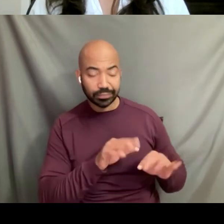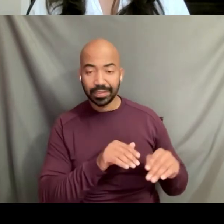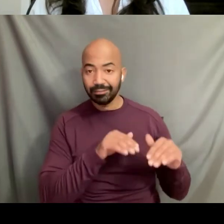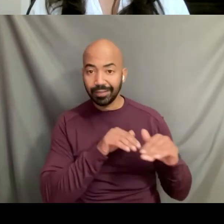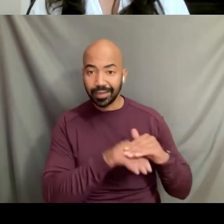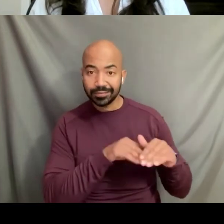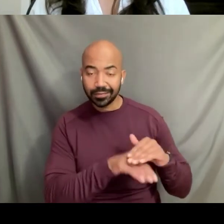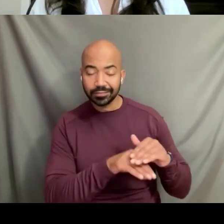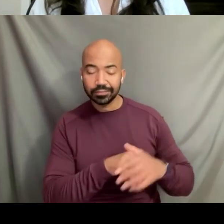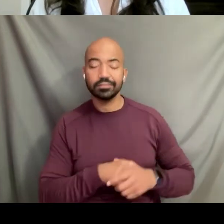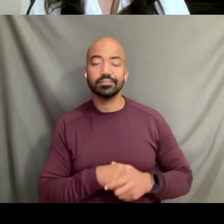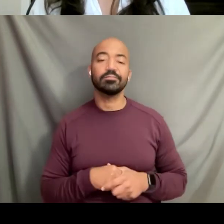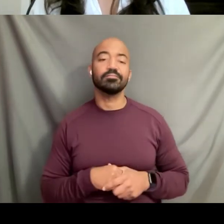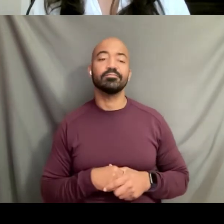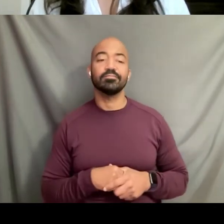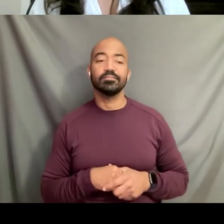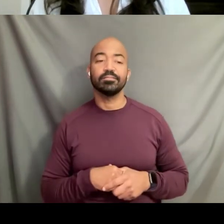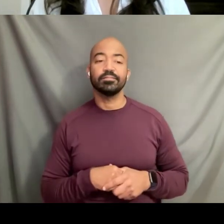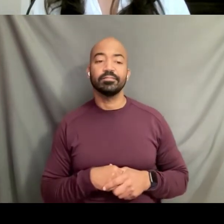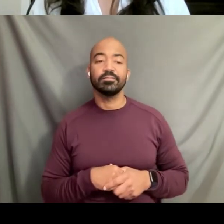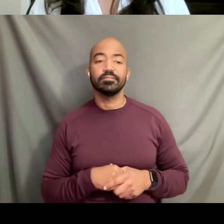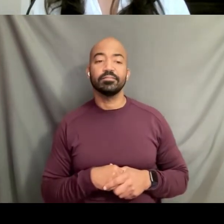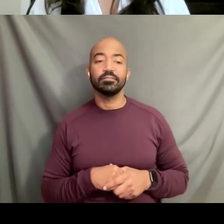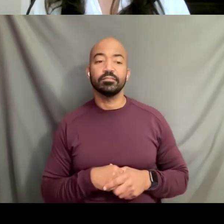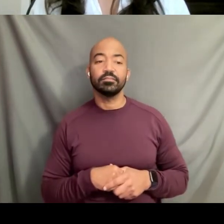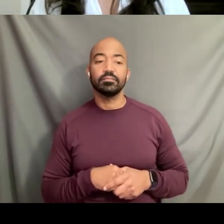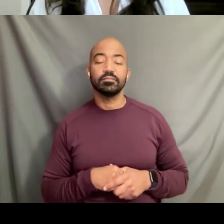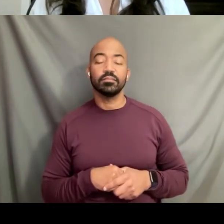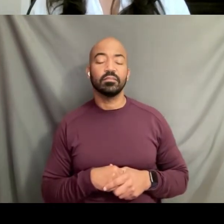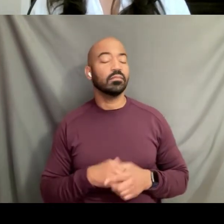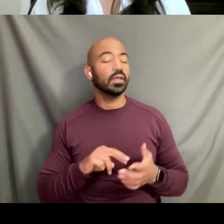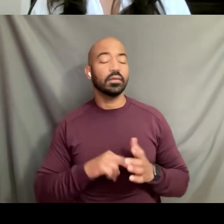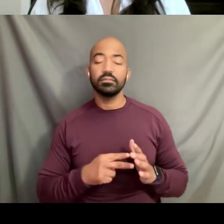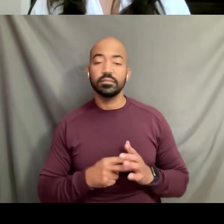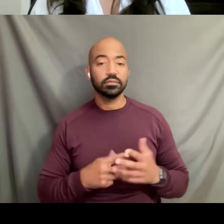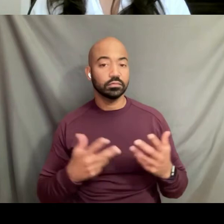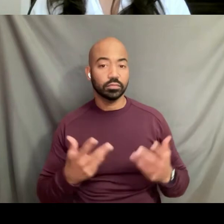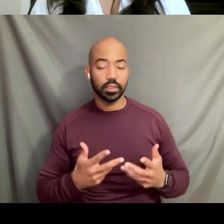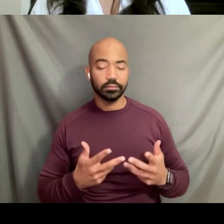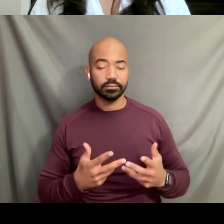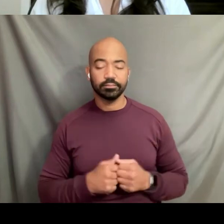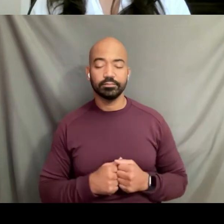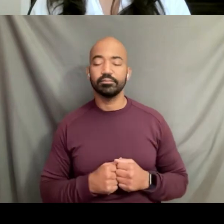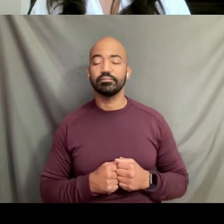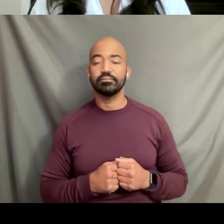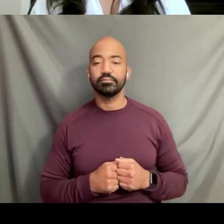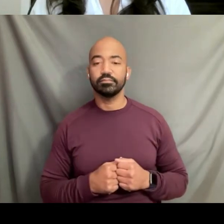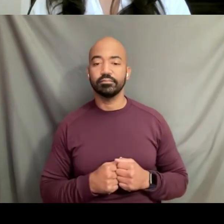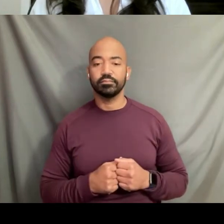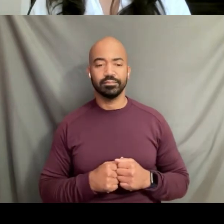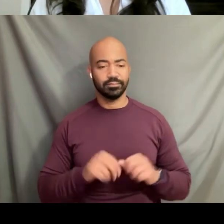it simply means that we are paying attention to the needs of those who need it,